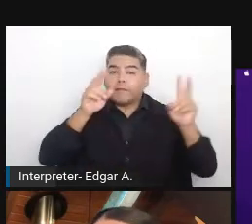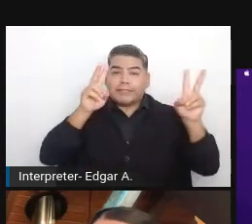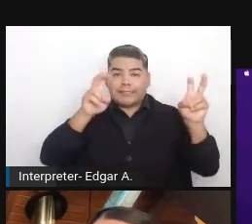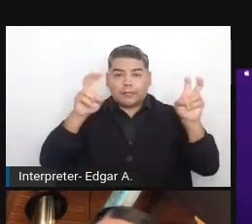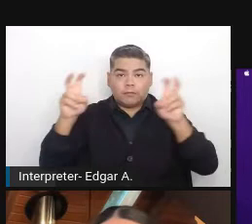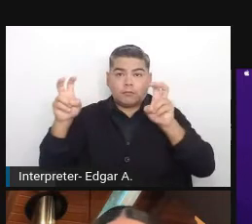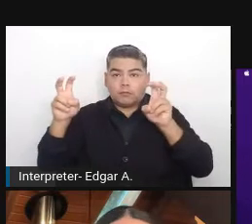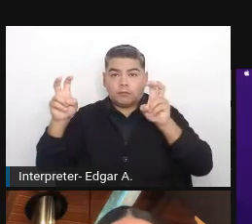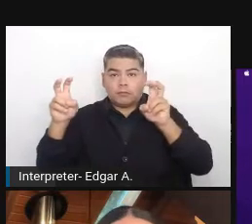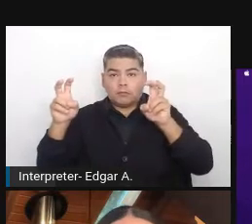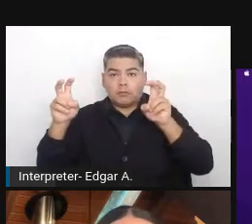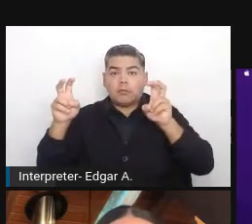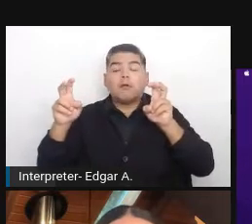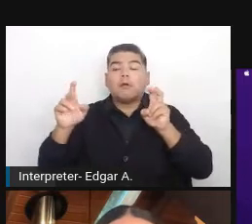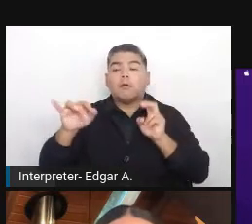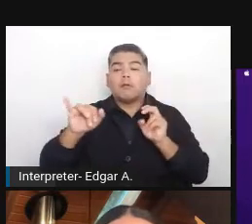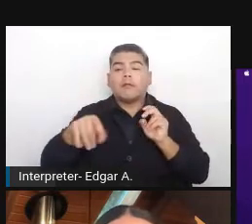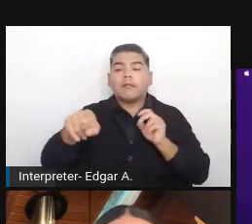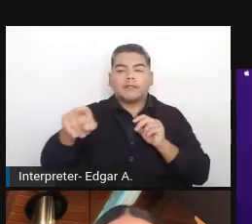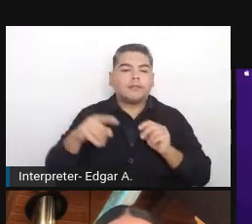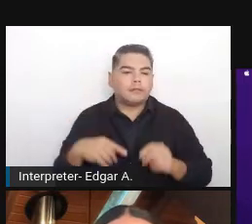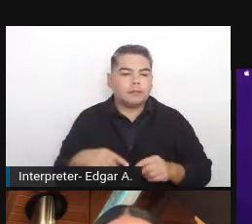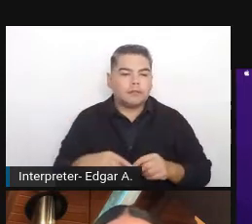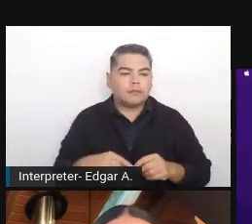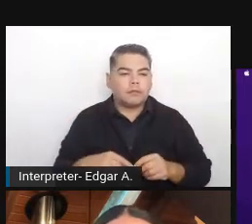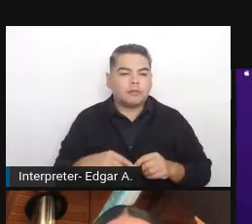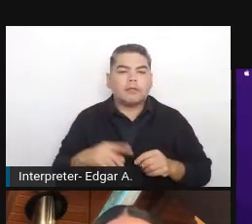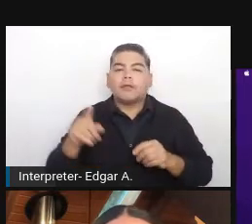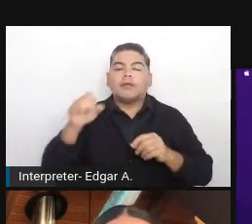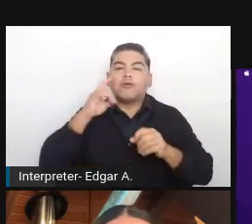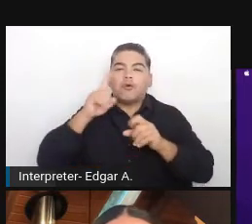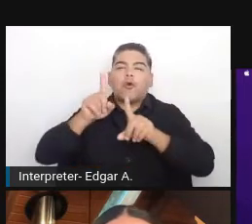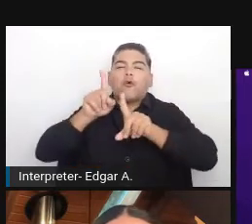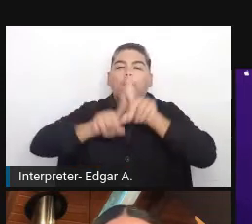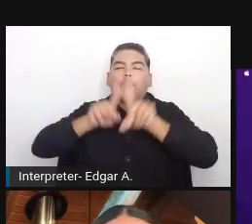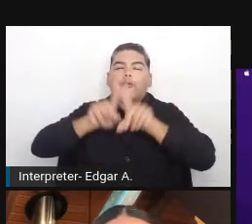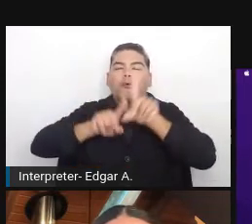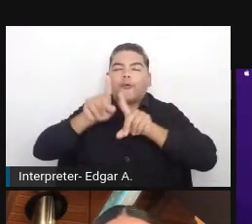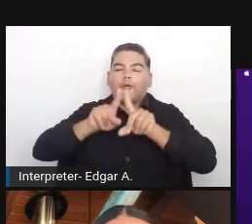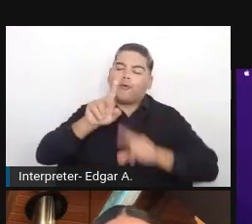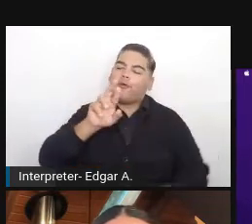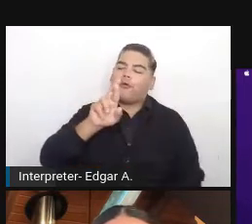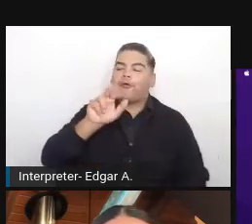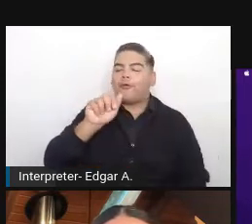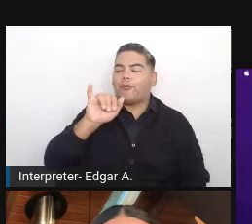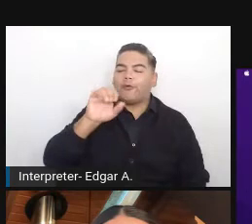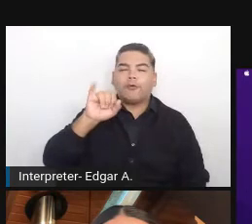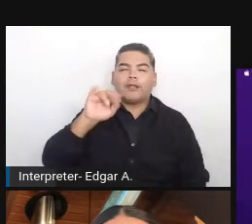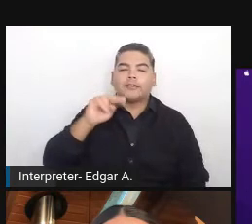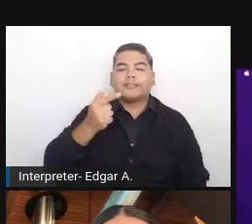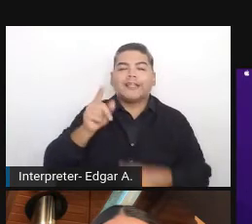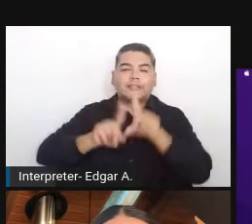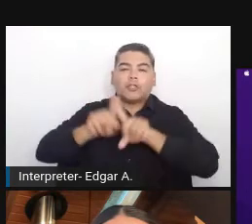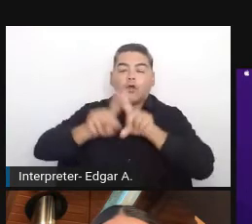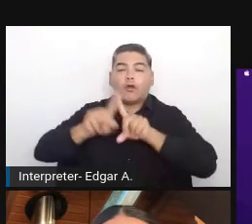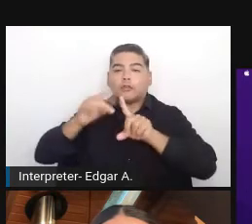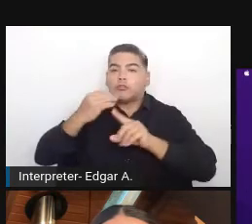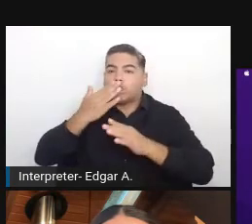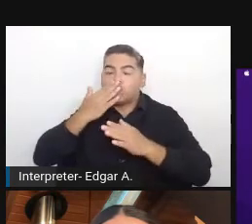A rising star is a turnstile who claims to be a user-friendly, privacy-preserving, alternative to CAPTCHA.